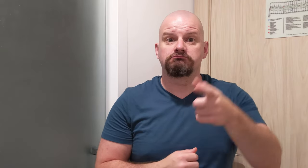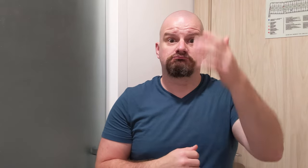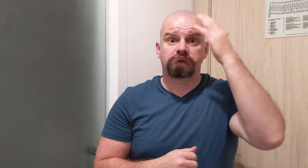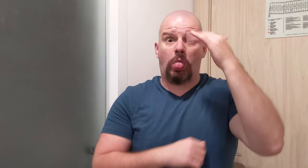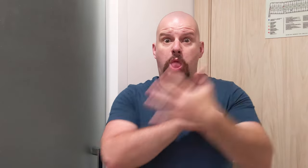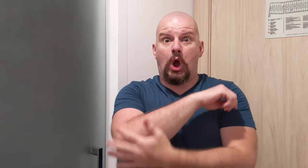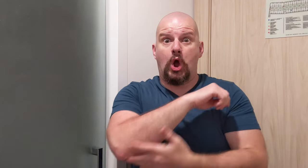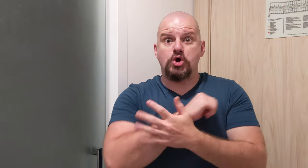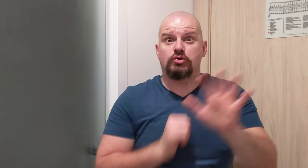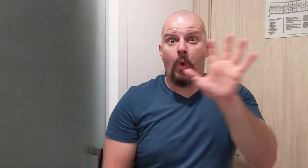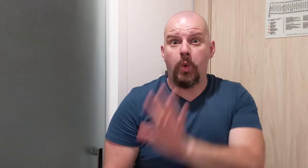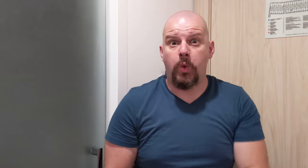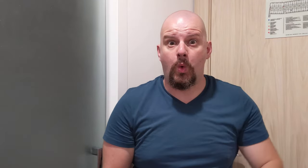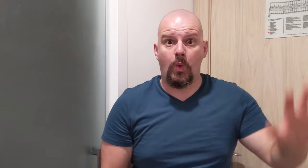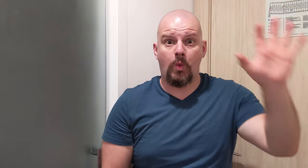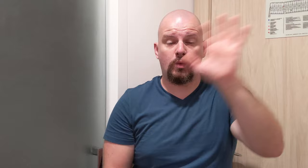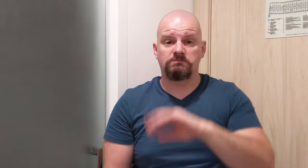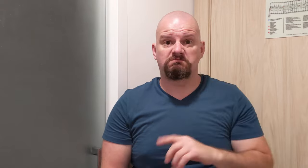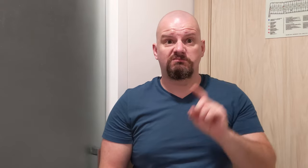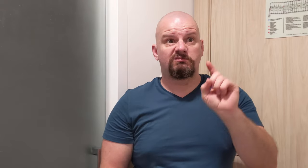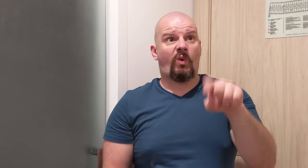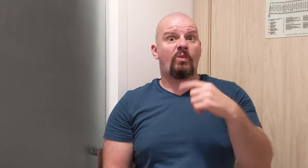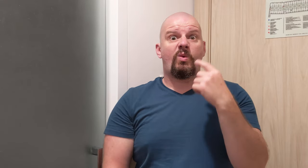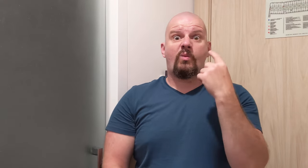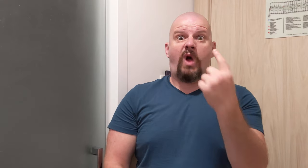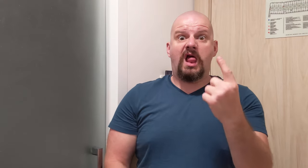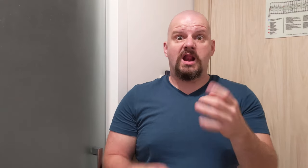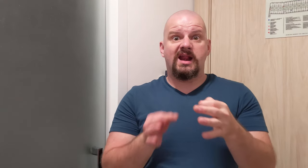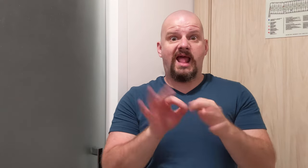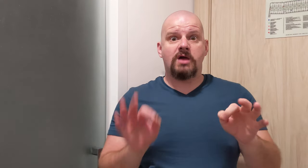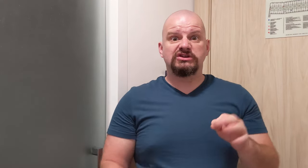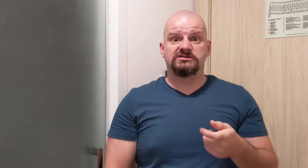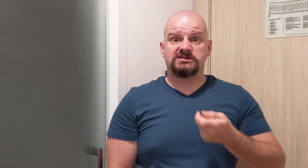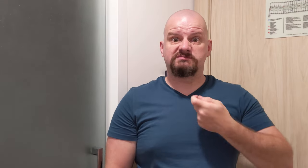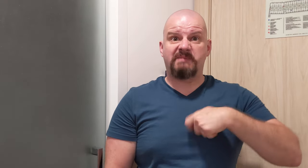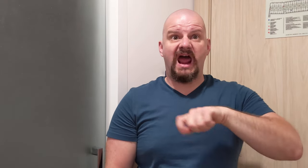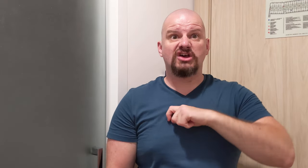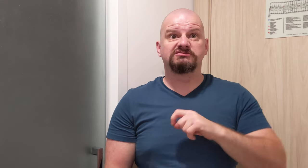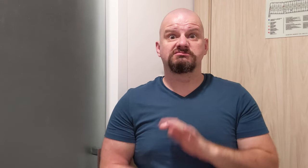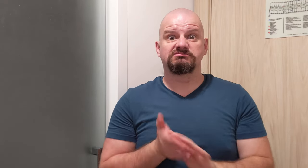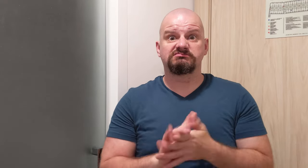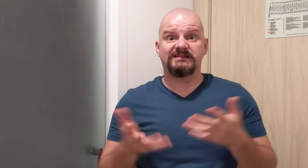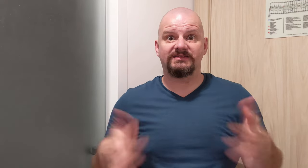You think the entire country uses only one language, Spanish and nothing else.